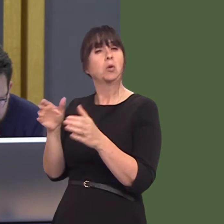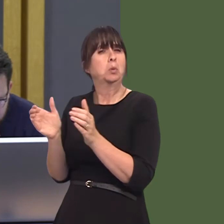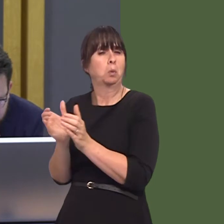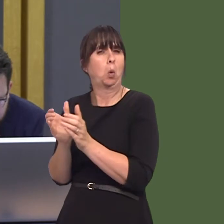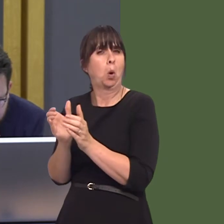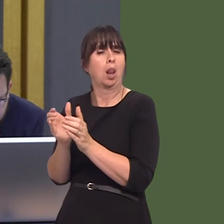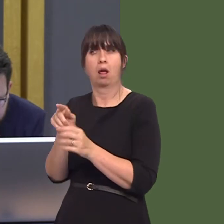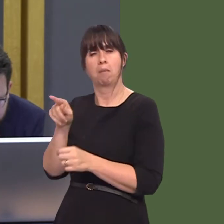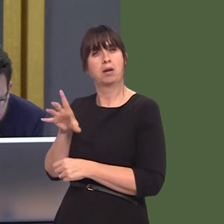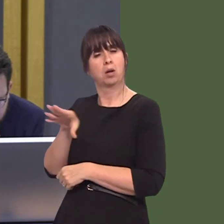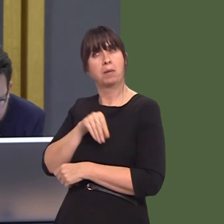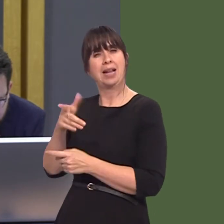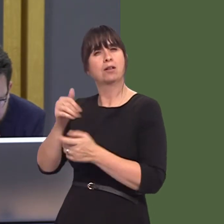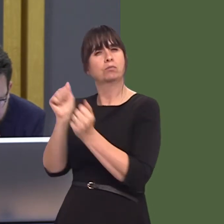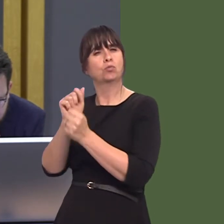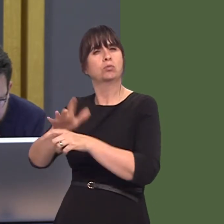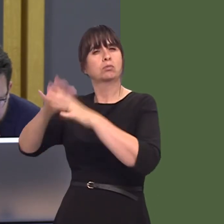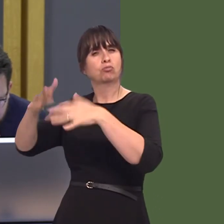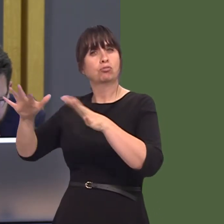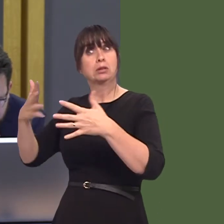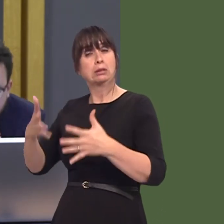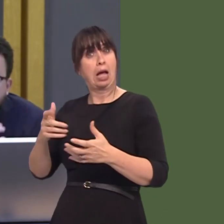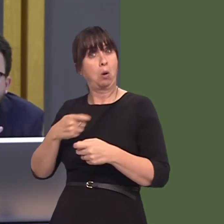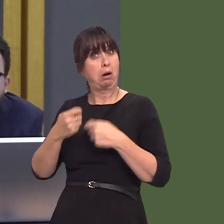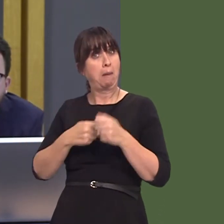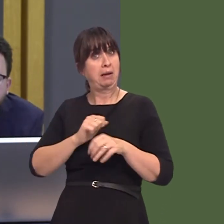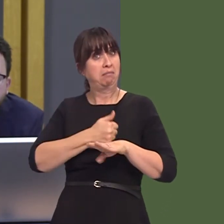particularly in rural communities, but now within towns as well.